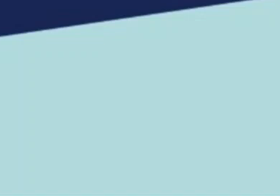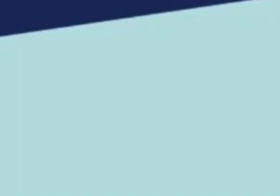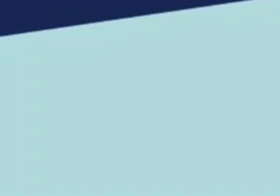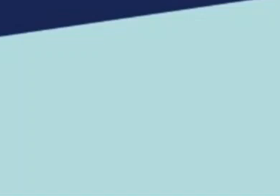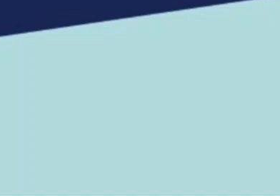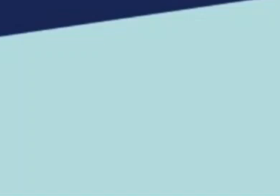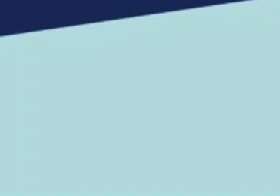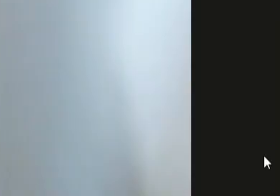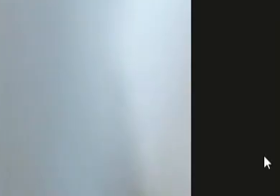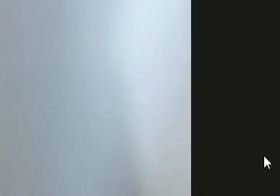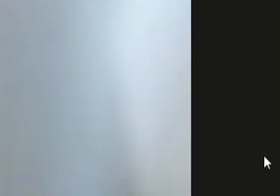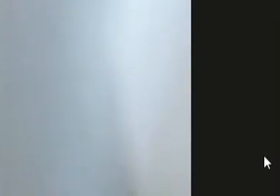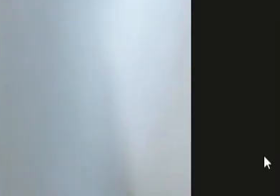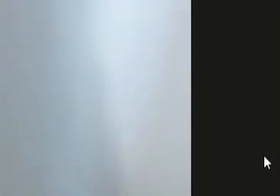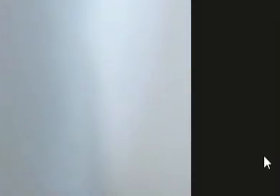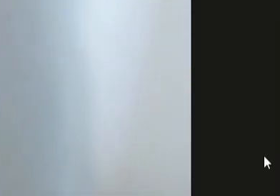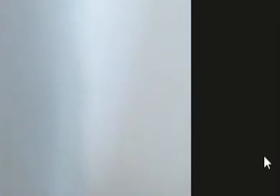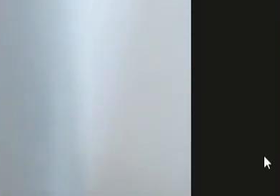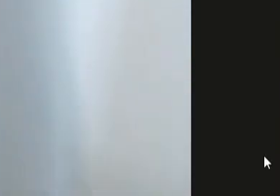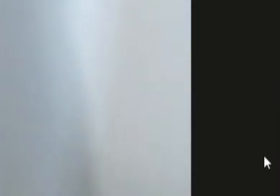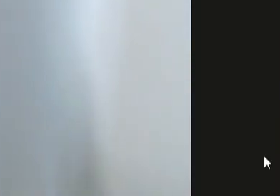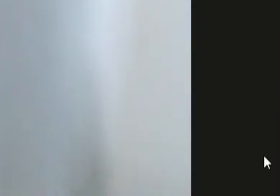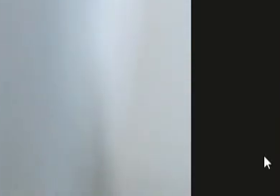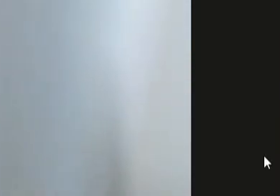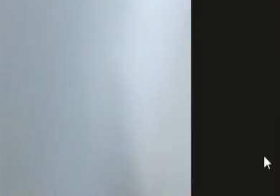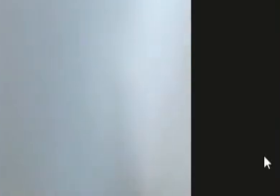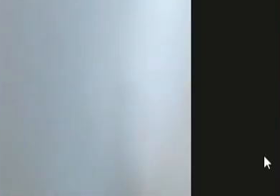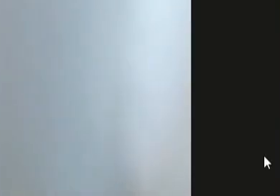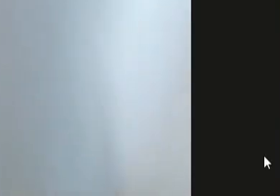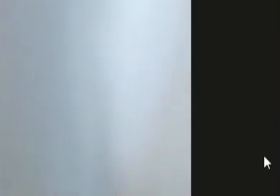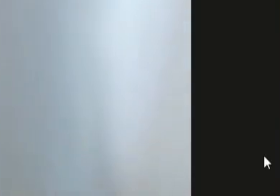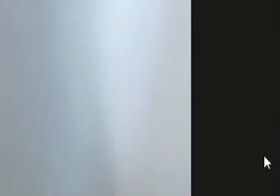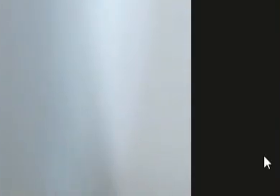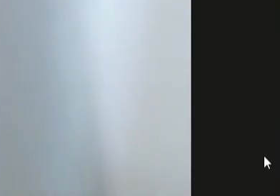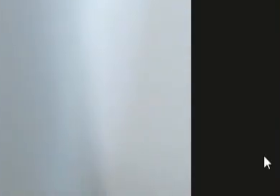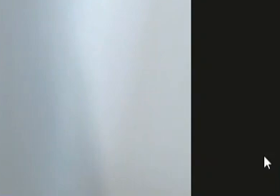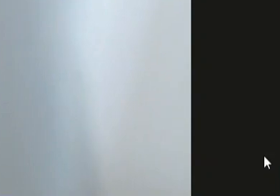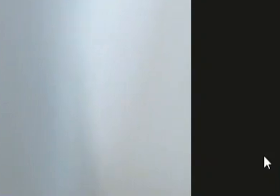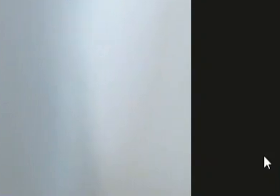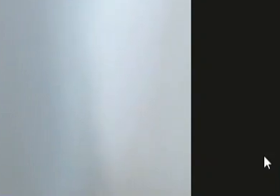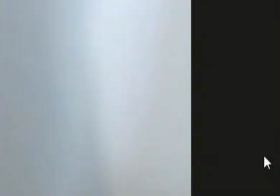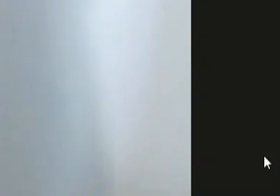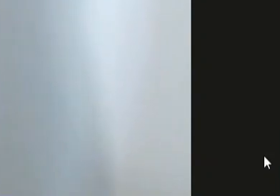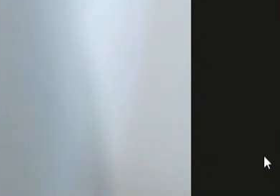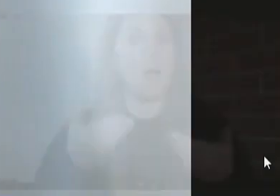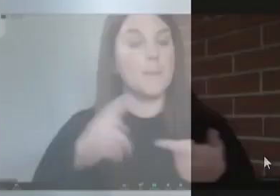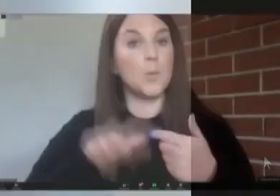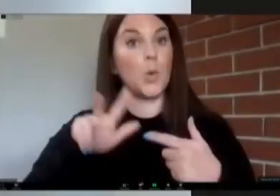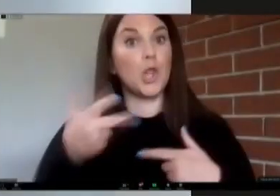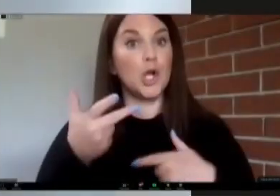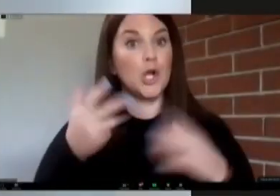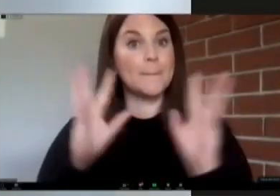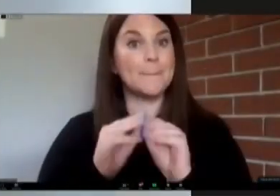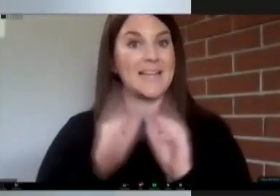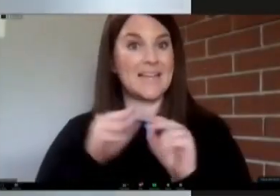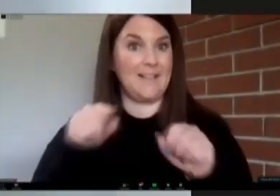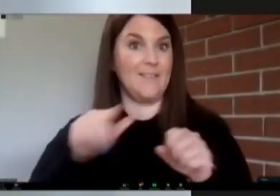Minh Wendt: Good afternoon, everyone. Welcome to the third meeting of the COVID-19 Health Equity Task Force.